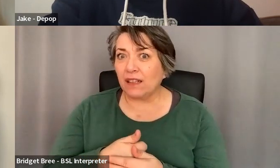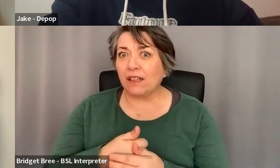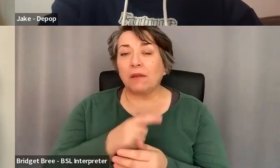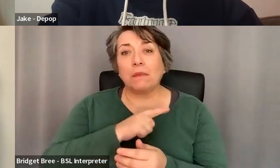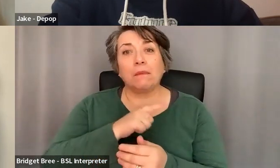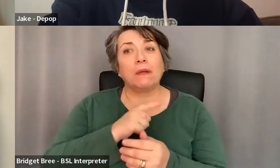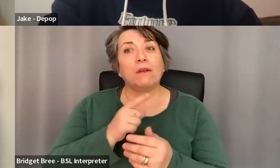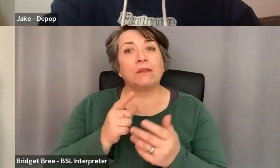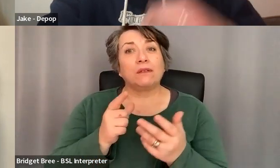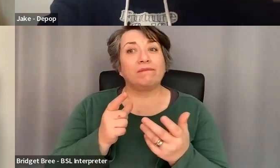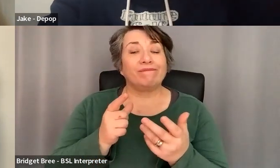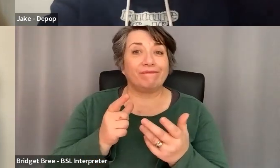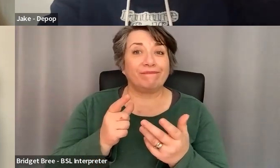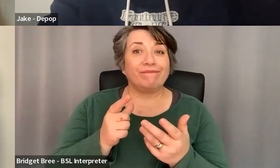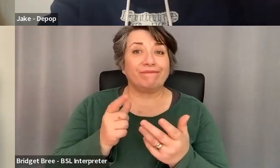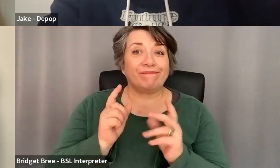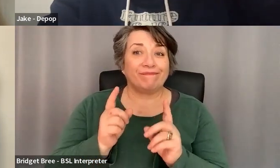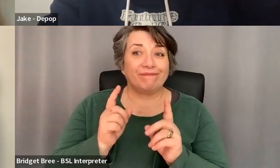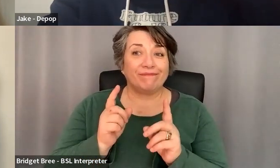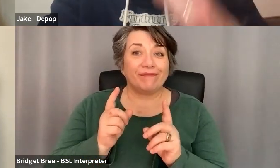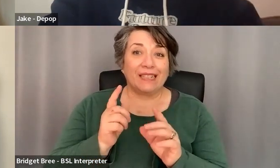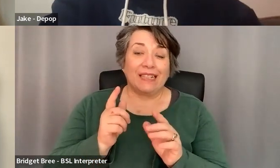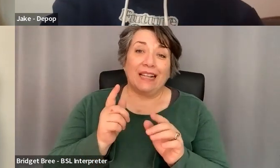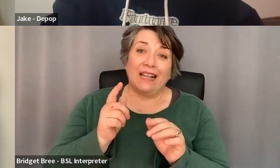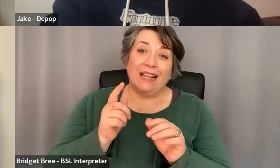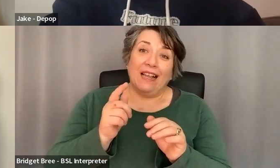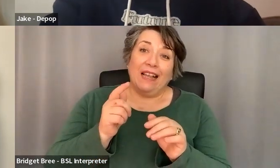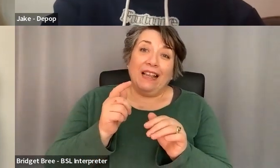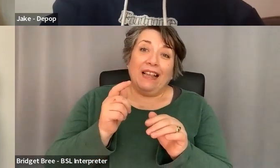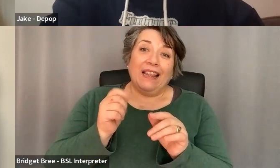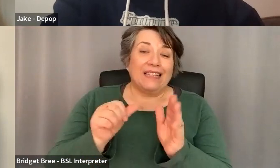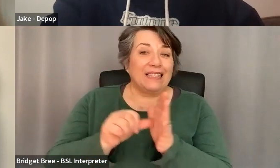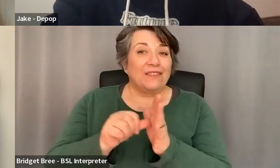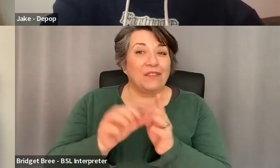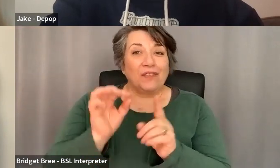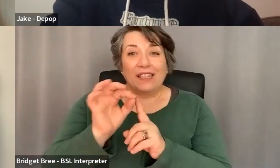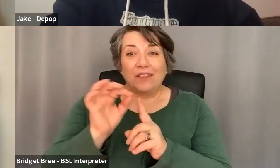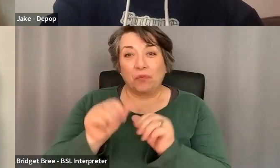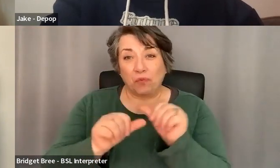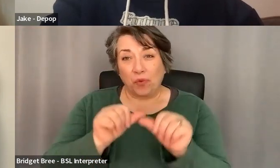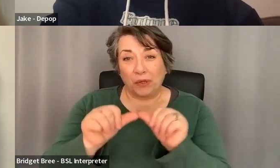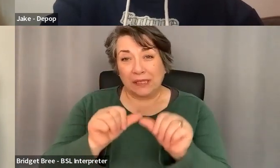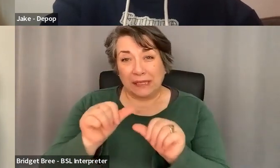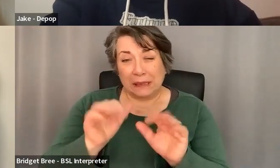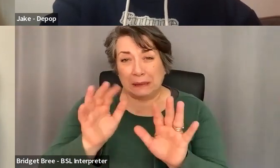Then that's fantastic to hear, because again, it's another part of that process, particularly that in the view stage, where people can be a little bit nervous, they can be a little